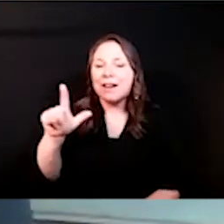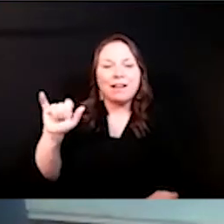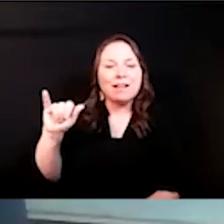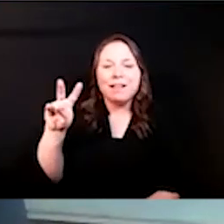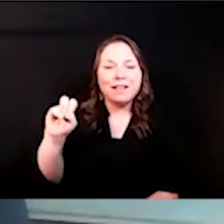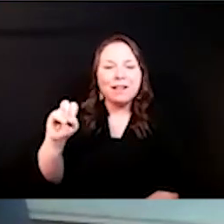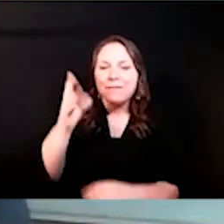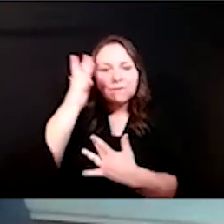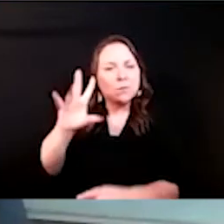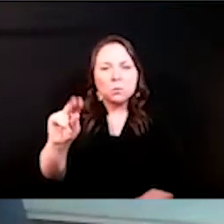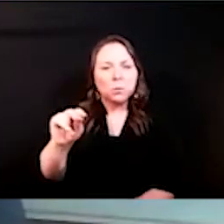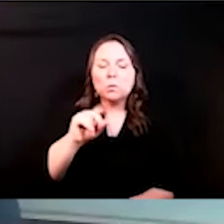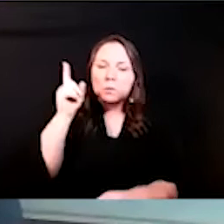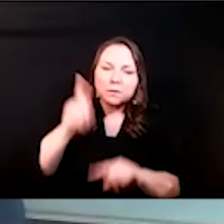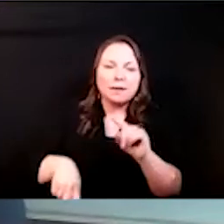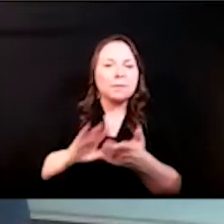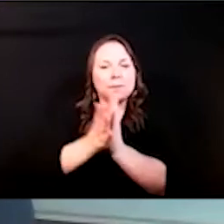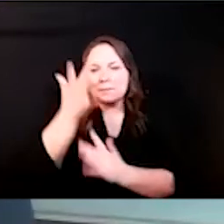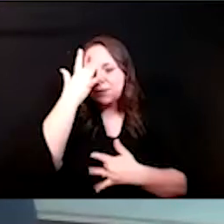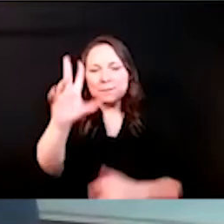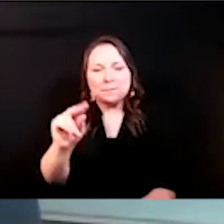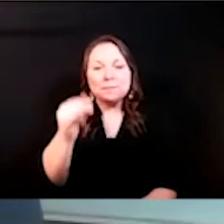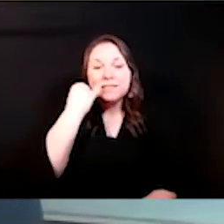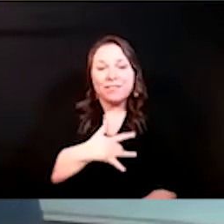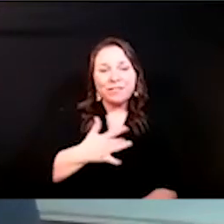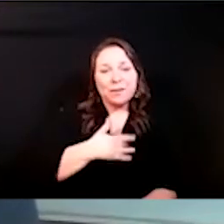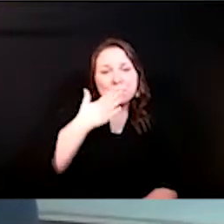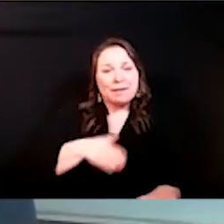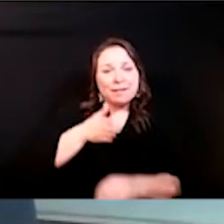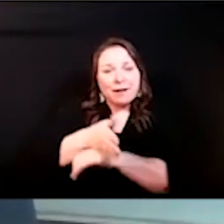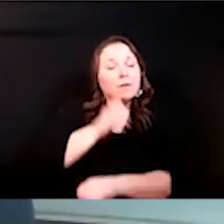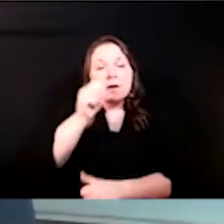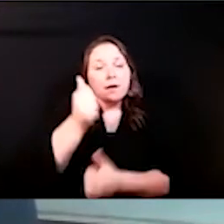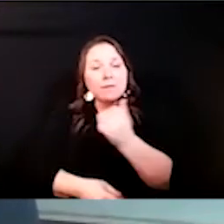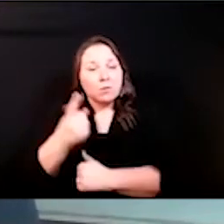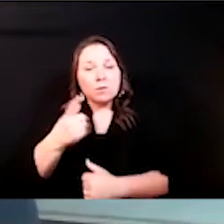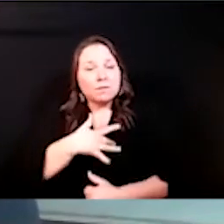S NOT A LIVE VIRUS. THERE'S NO WAY FOR YOU TO ACTUALLY GET SICK. IF YOU FEEL BAD AFTER THE VACCINE AND NOT EVERYBODY